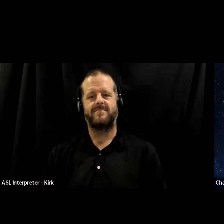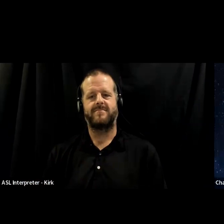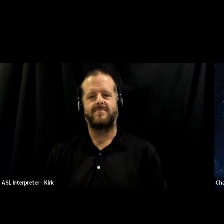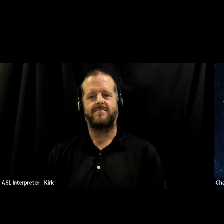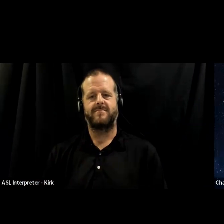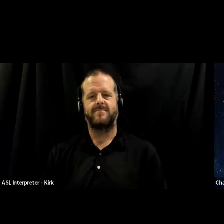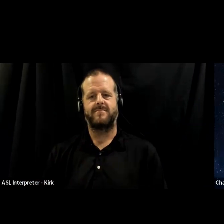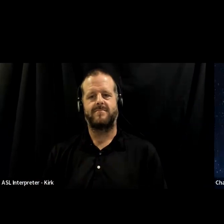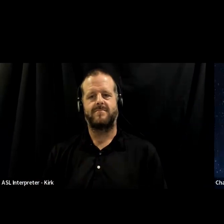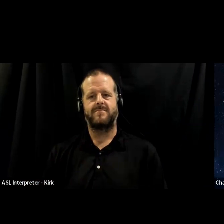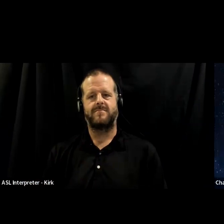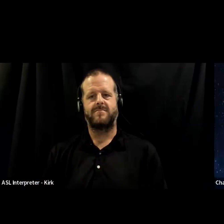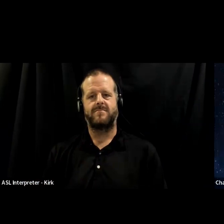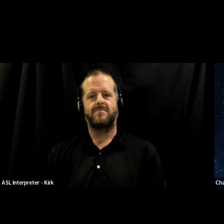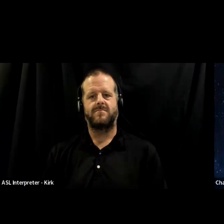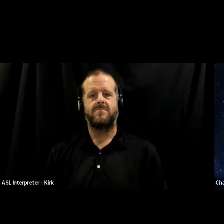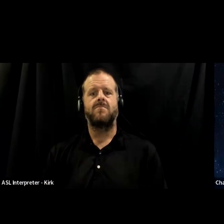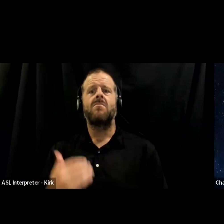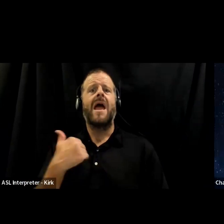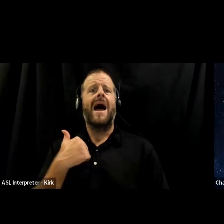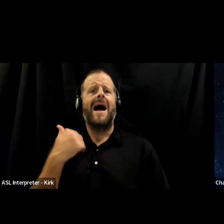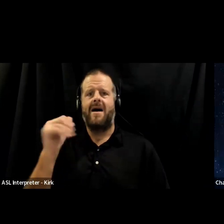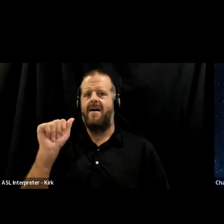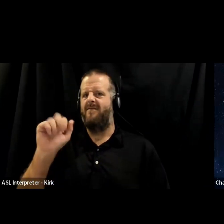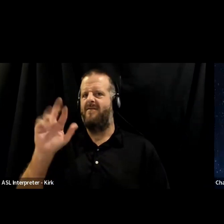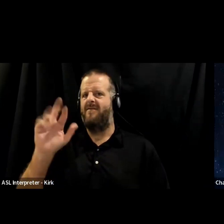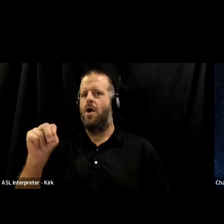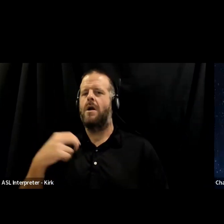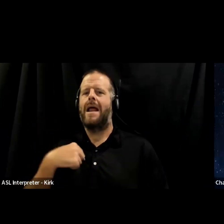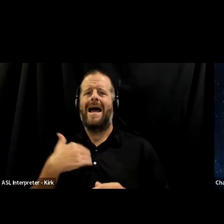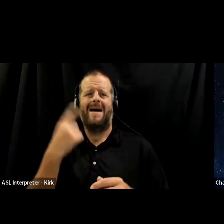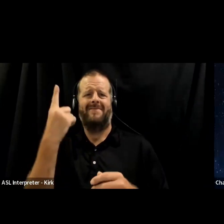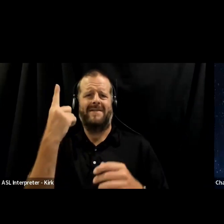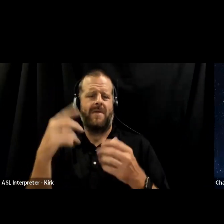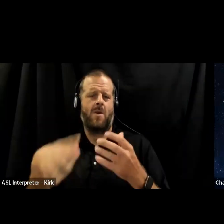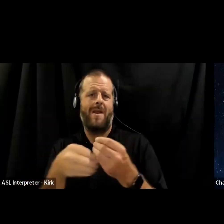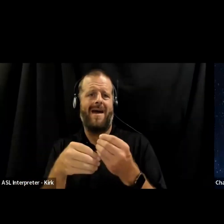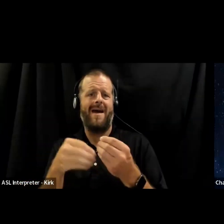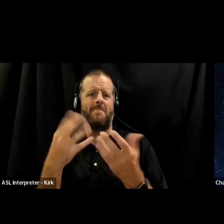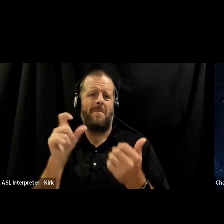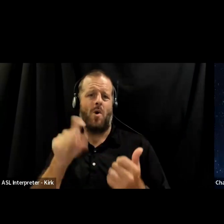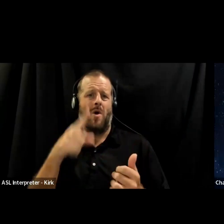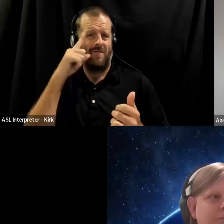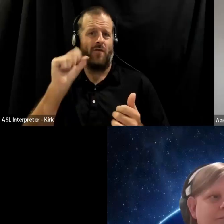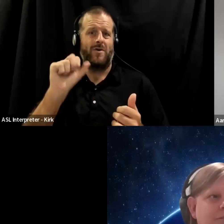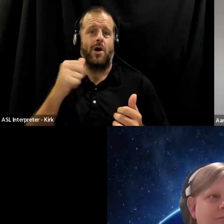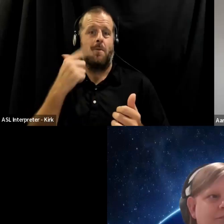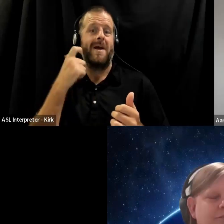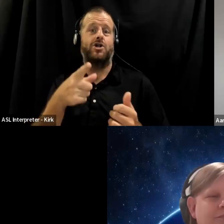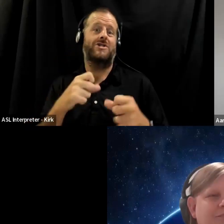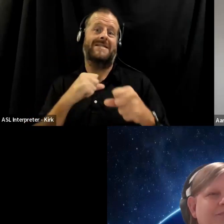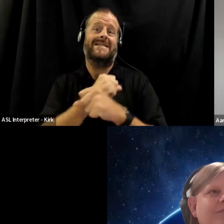, I have something that I want to add and I think this will be a question for Sara because she is the statistics person of the panel.